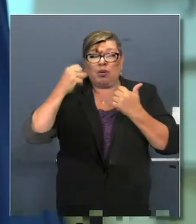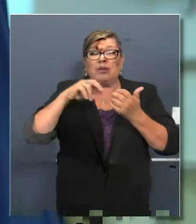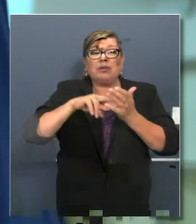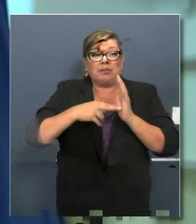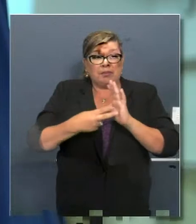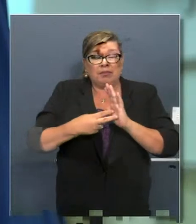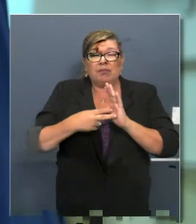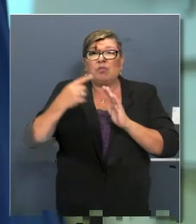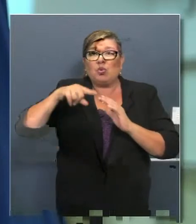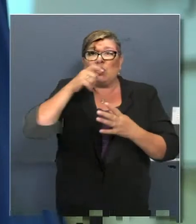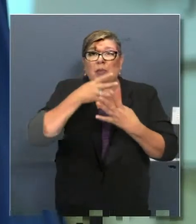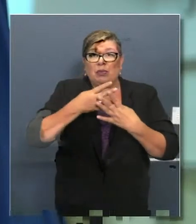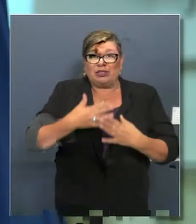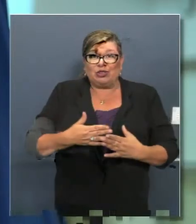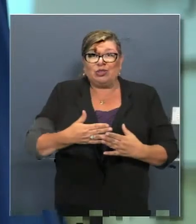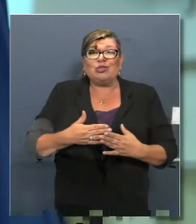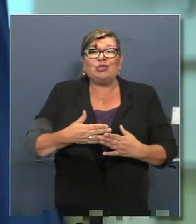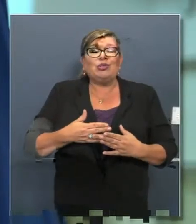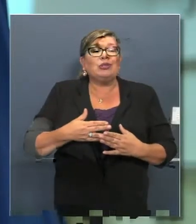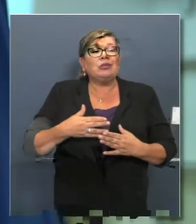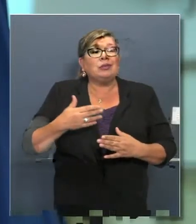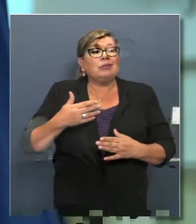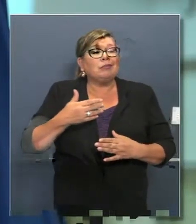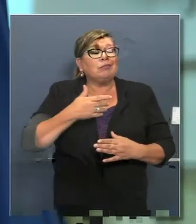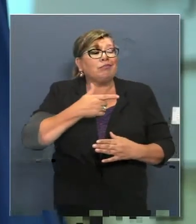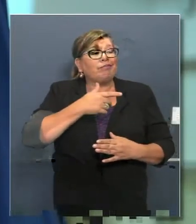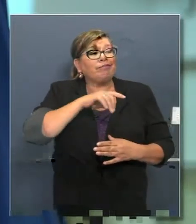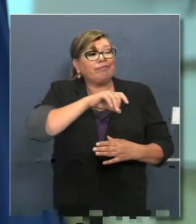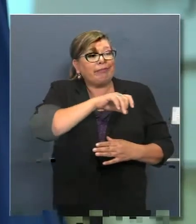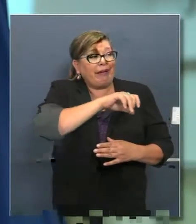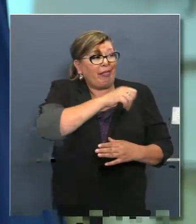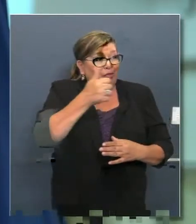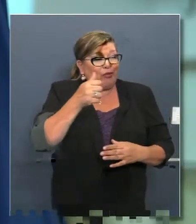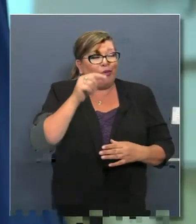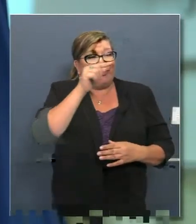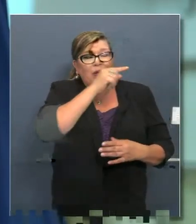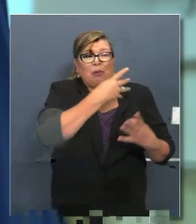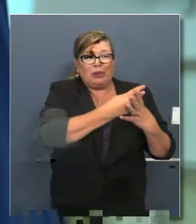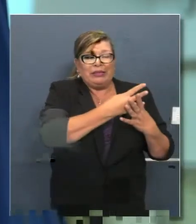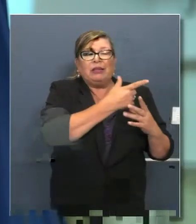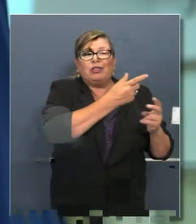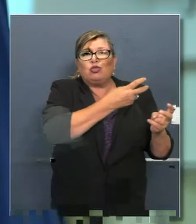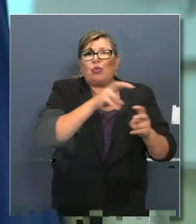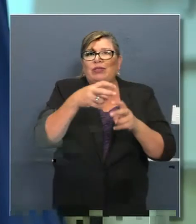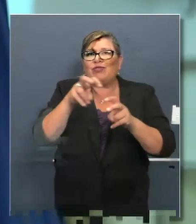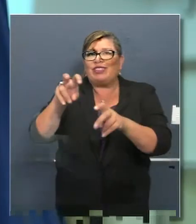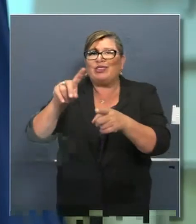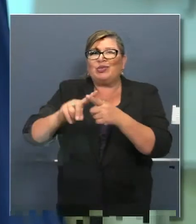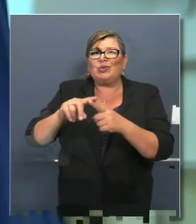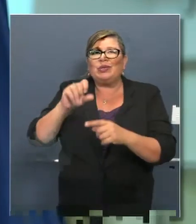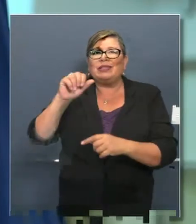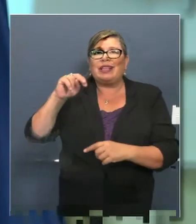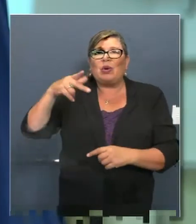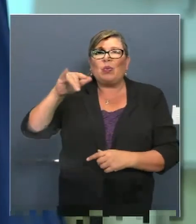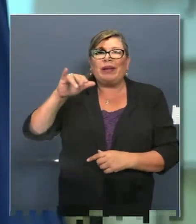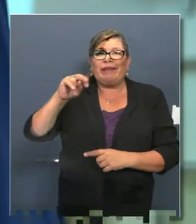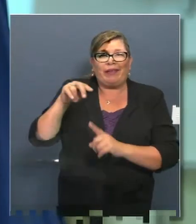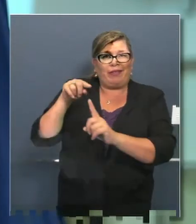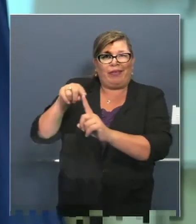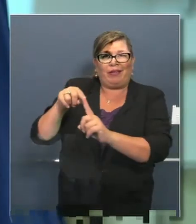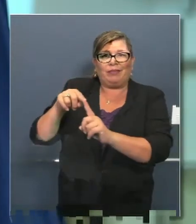spent the rest of their sentences at San Quentin of course you also have death row at San Quentin